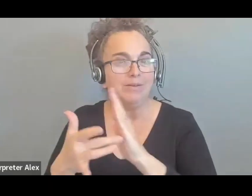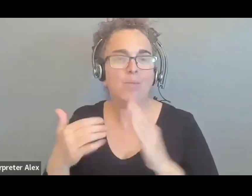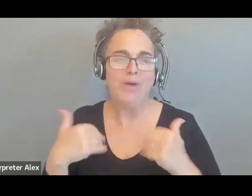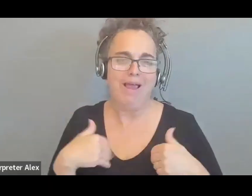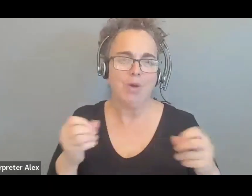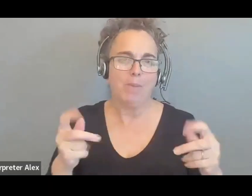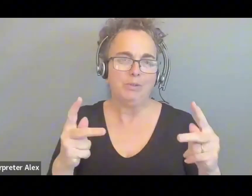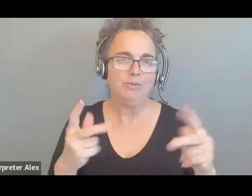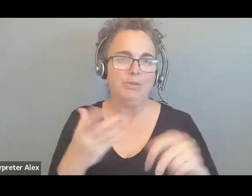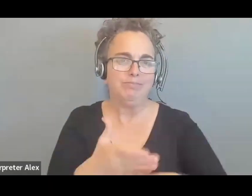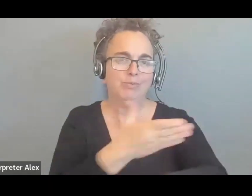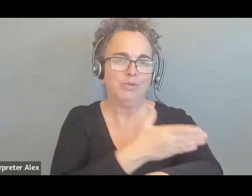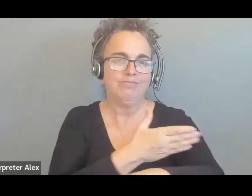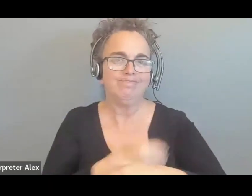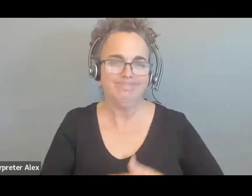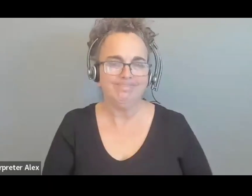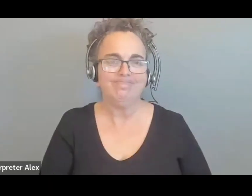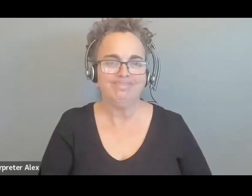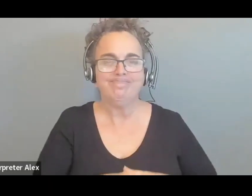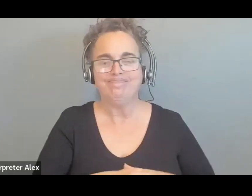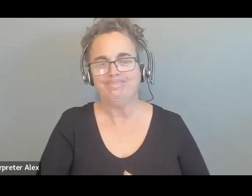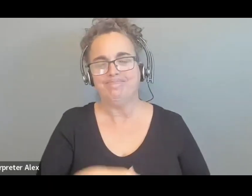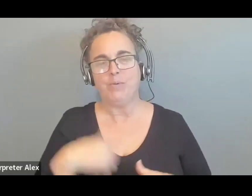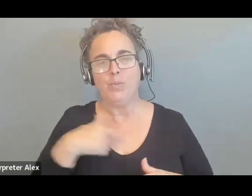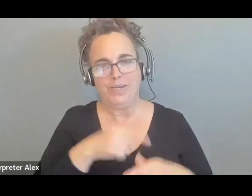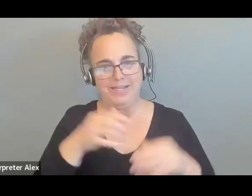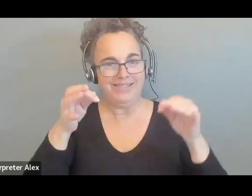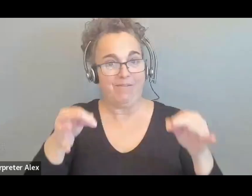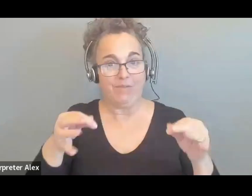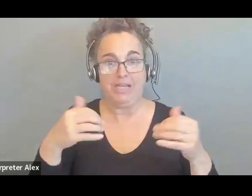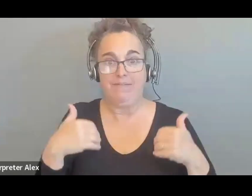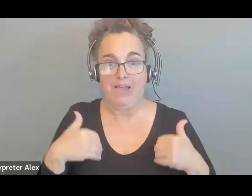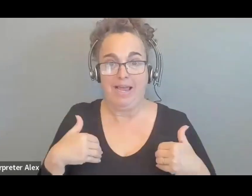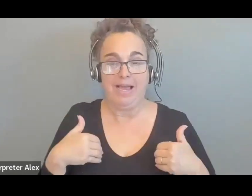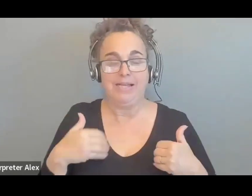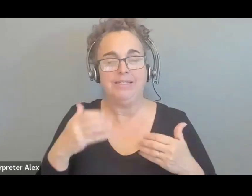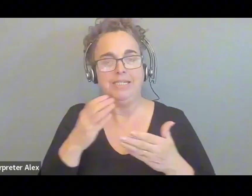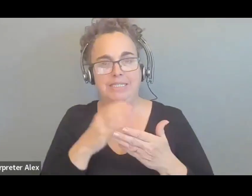So we've definitely had some significant